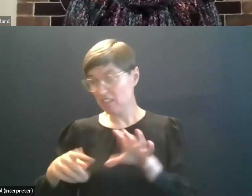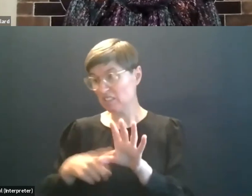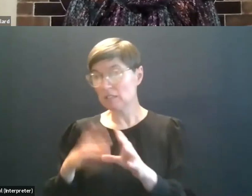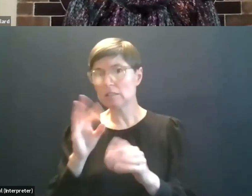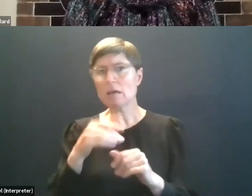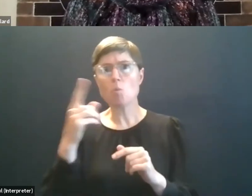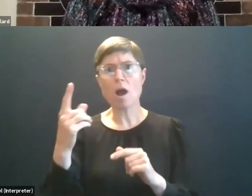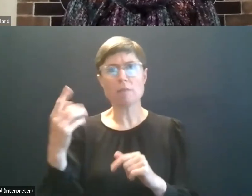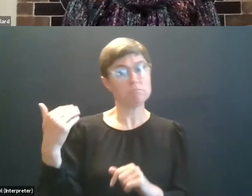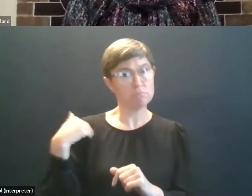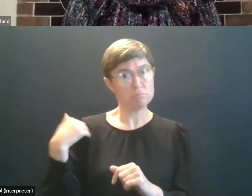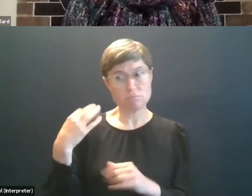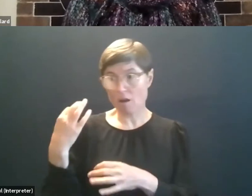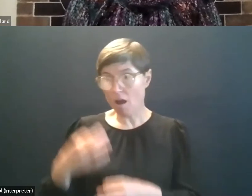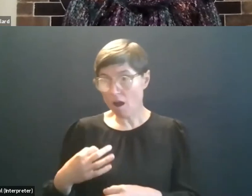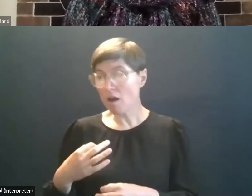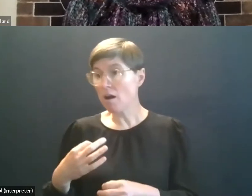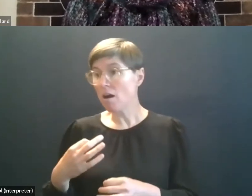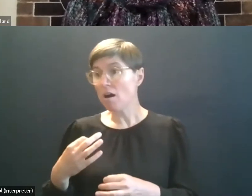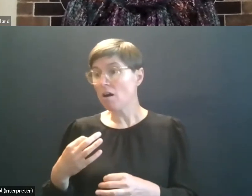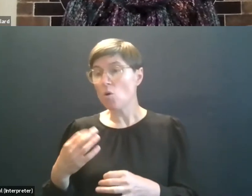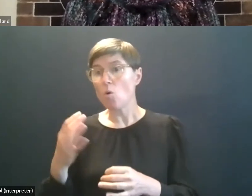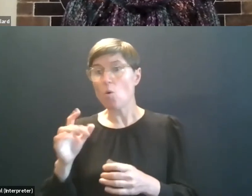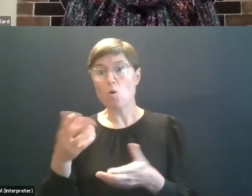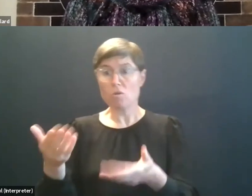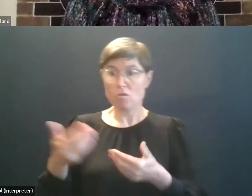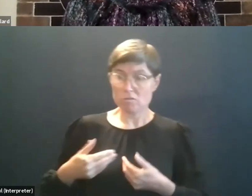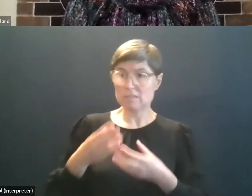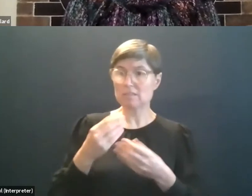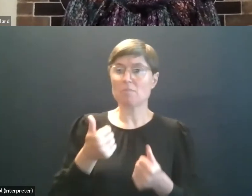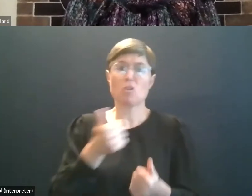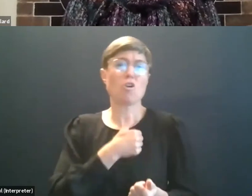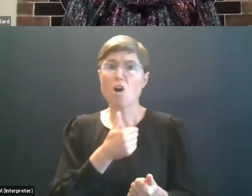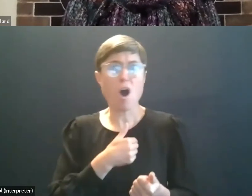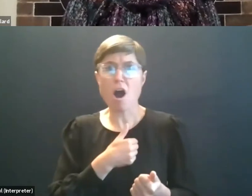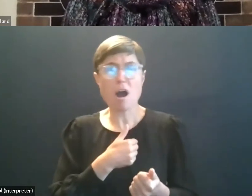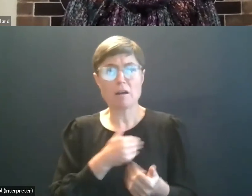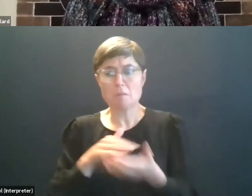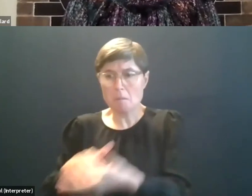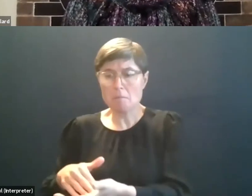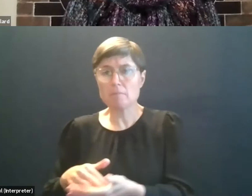year and give a random act of kindness where they just reached out and said, "We care"